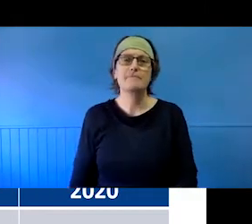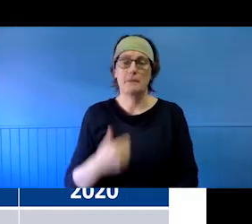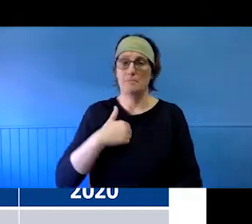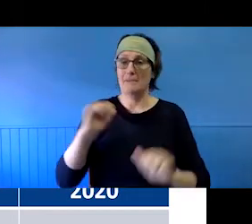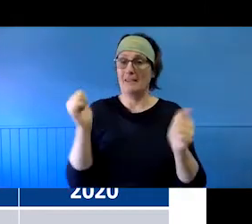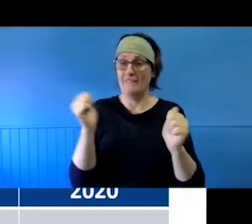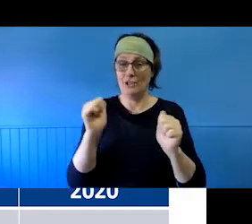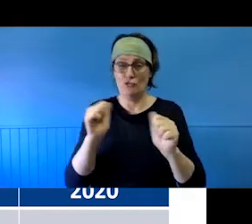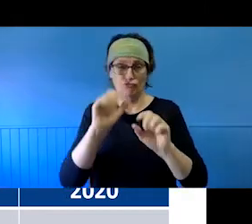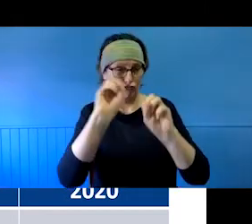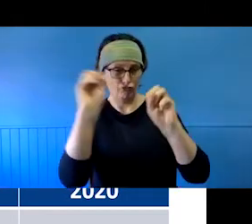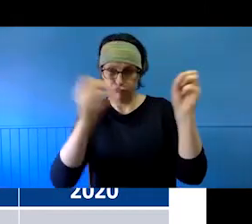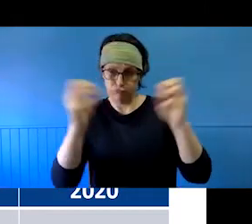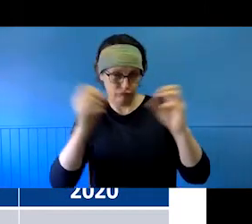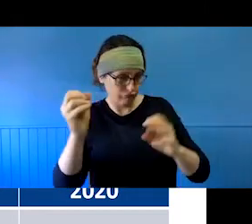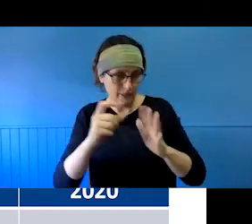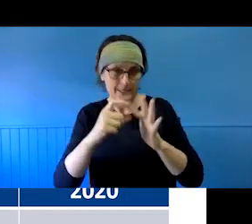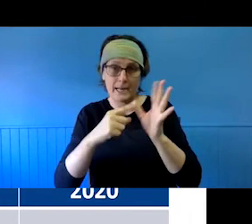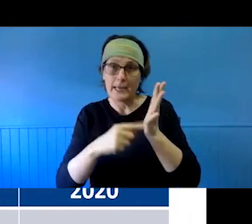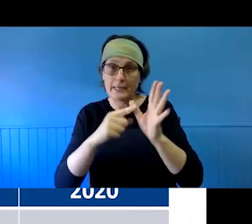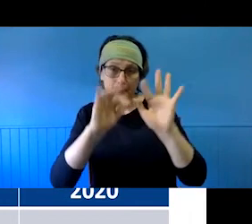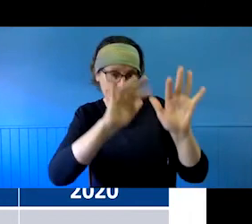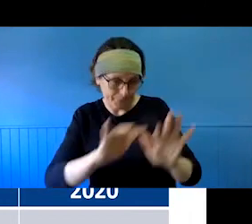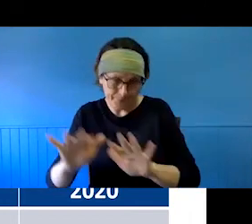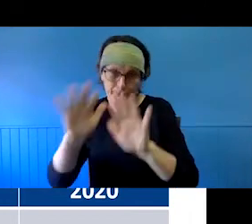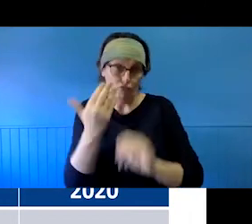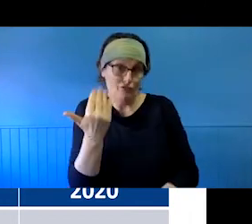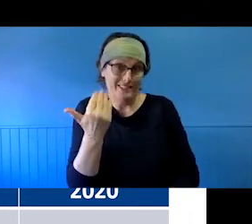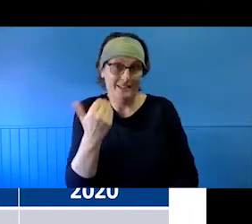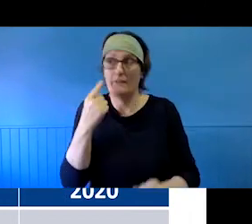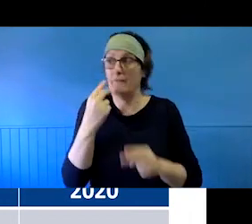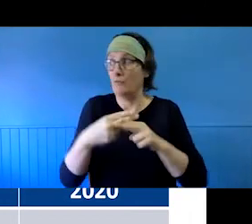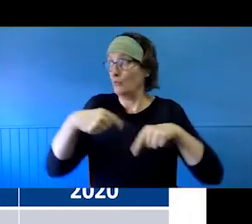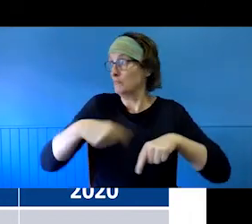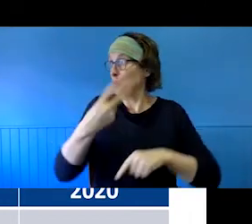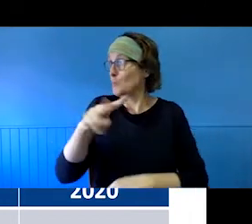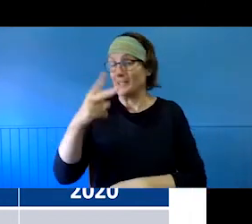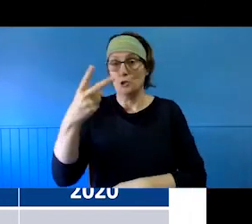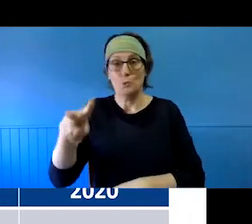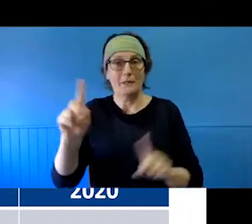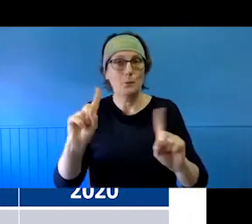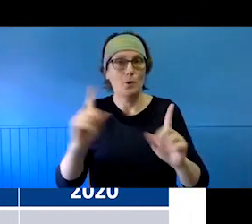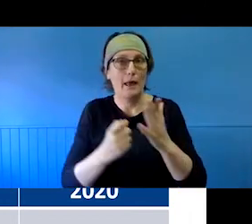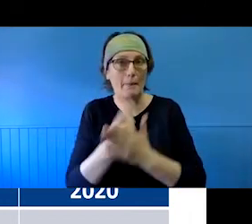the data in a study recently in 2020 and it looked at how many